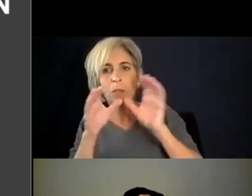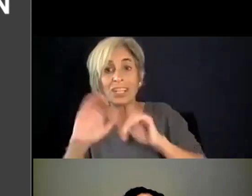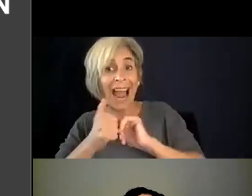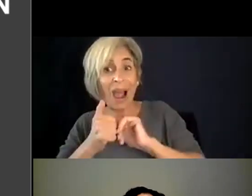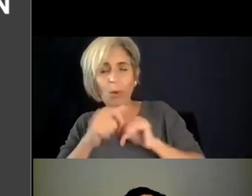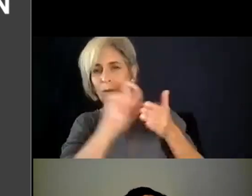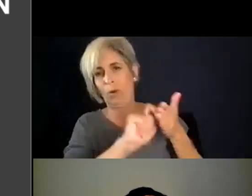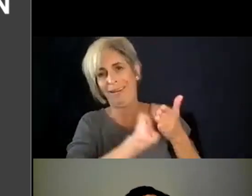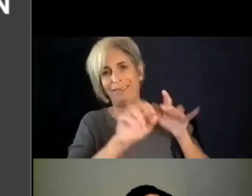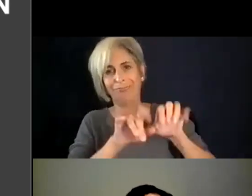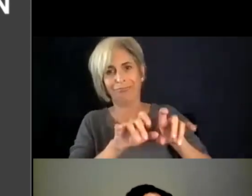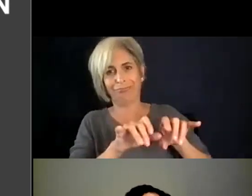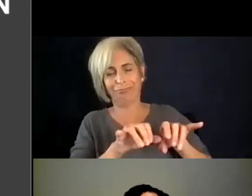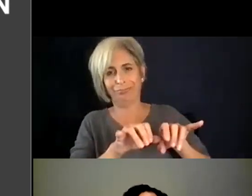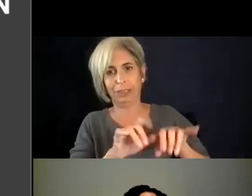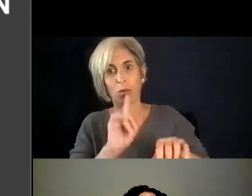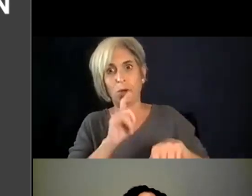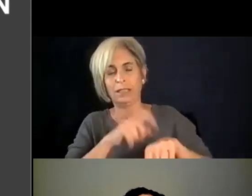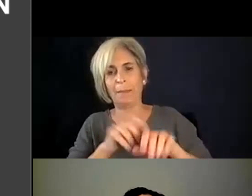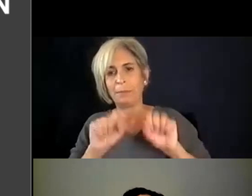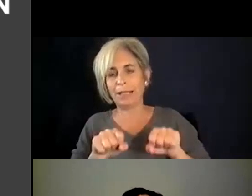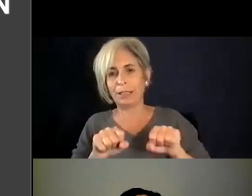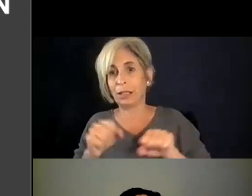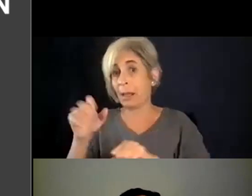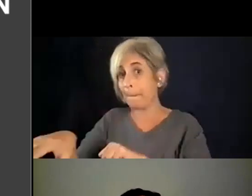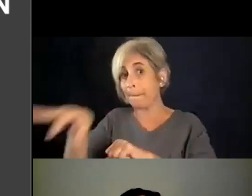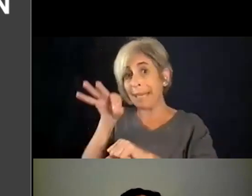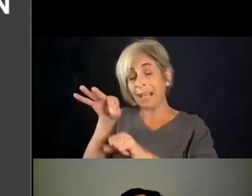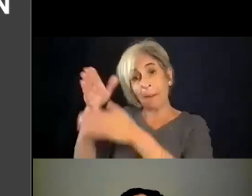and as close to real time as possible, by designating a person who's responsible